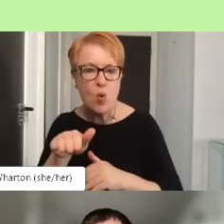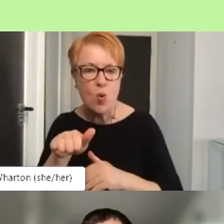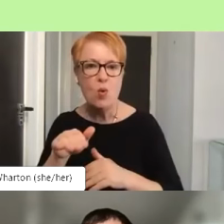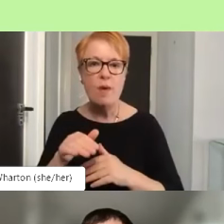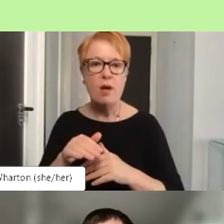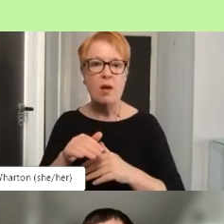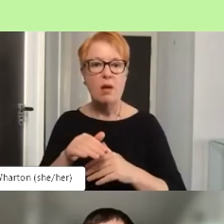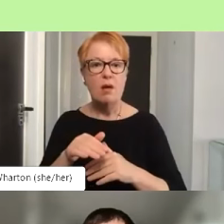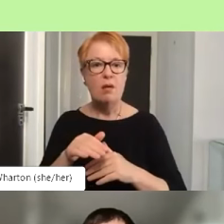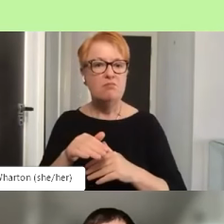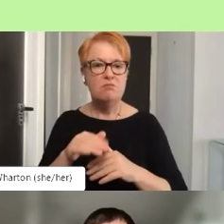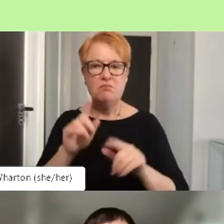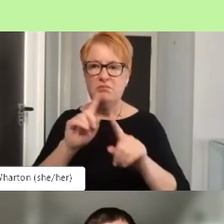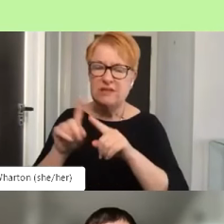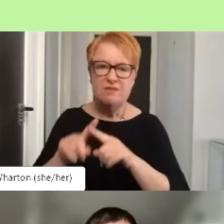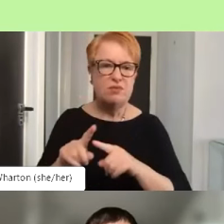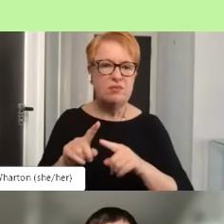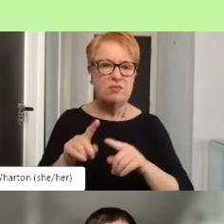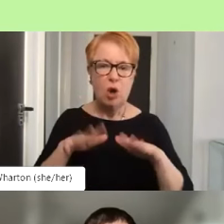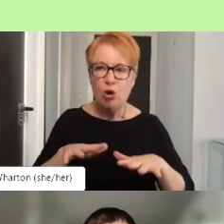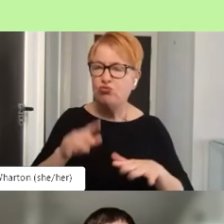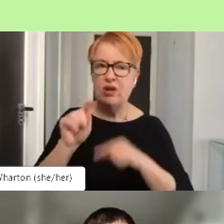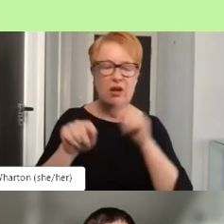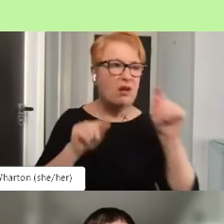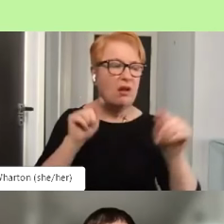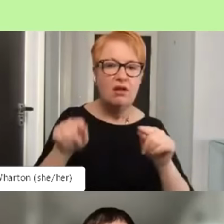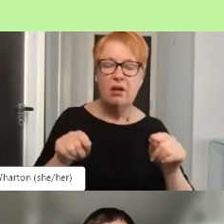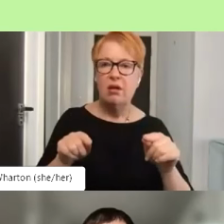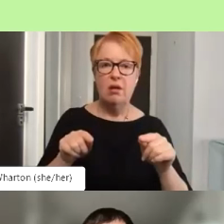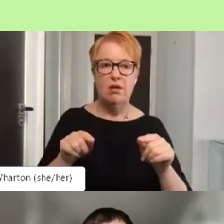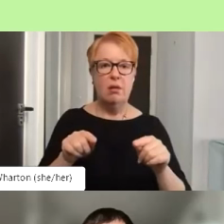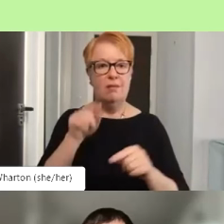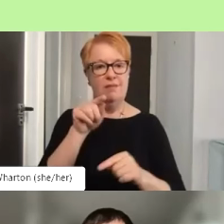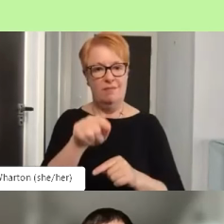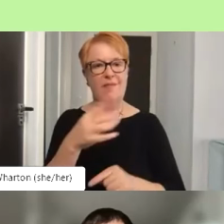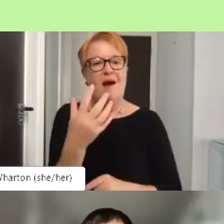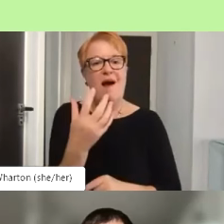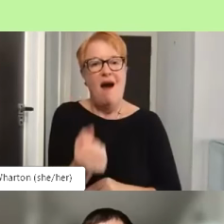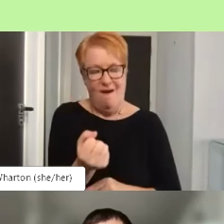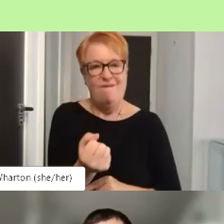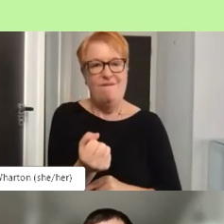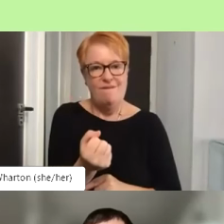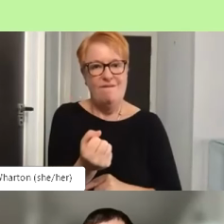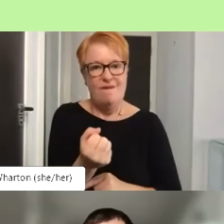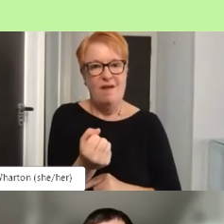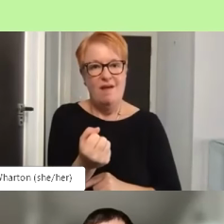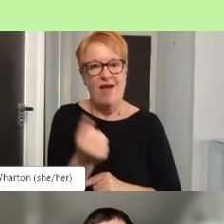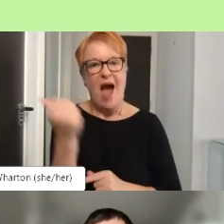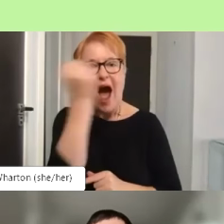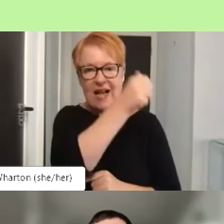Here, you can see our principles translated in multiple languages and principles,